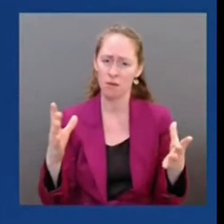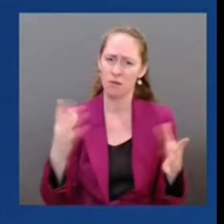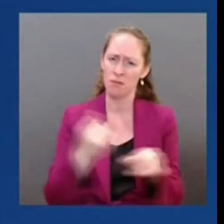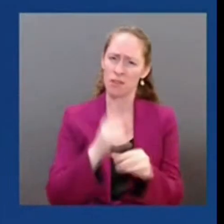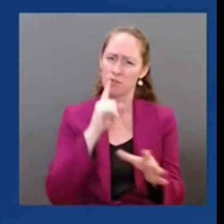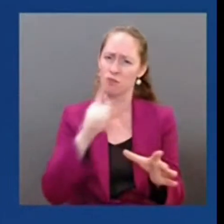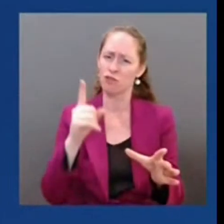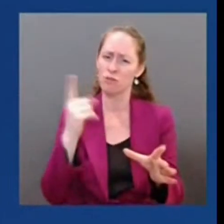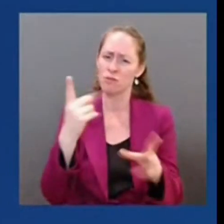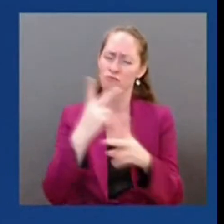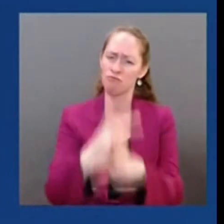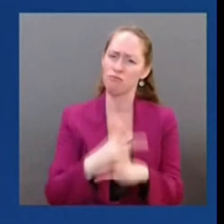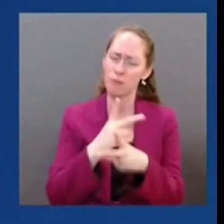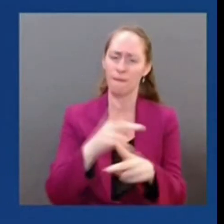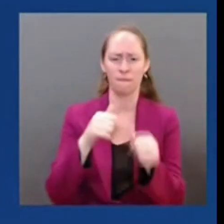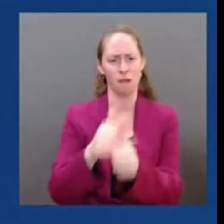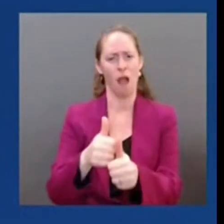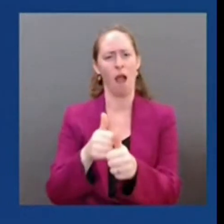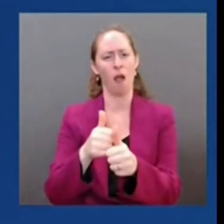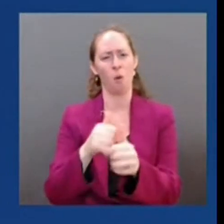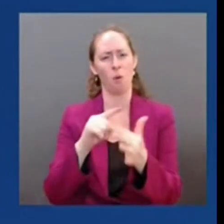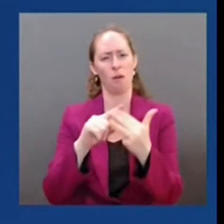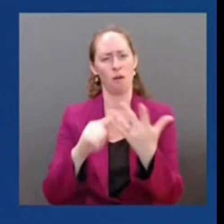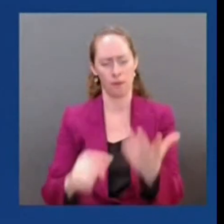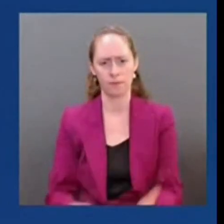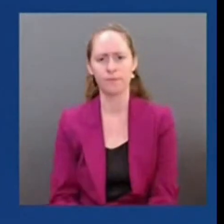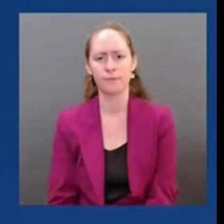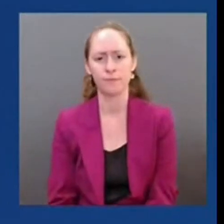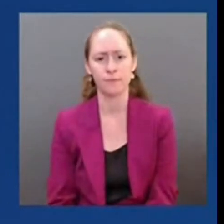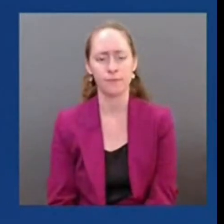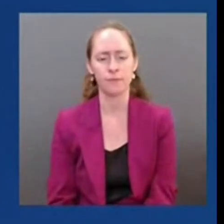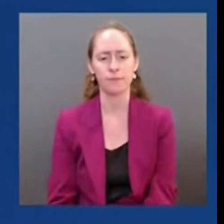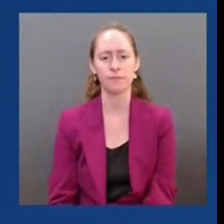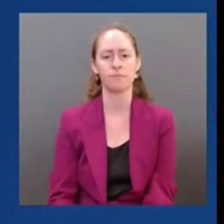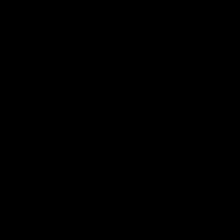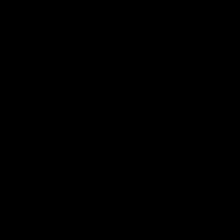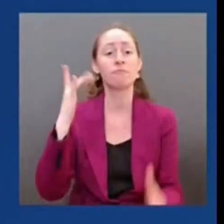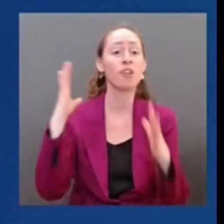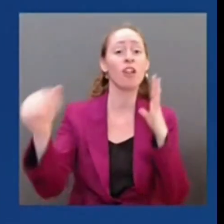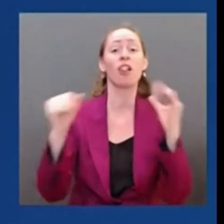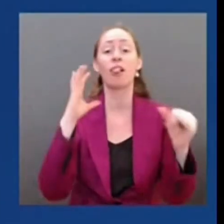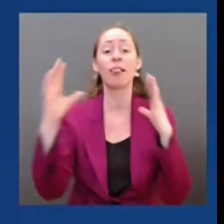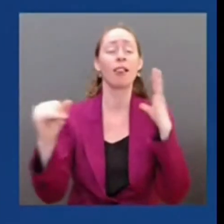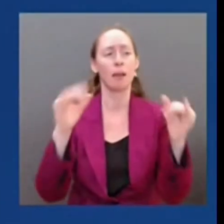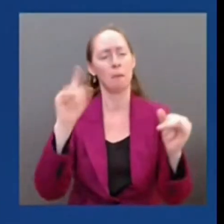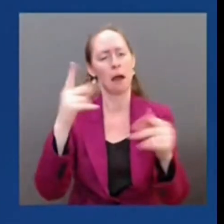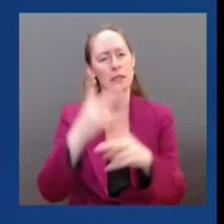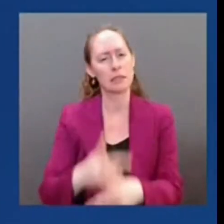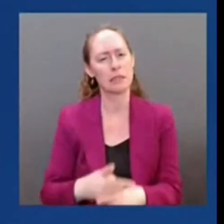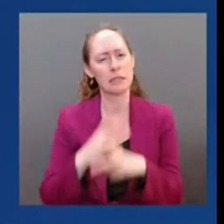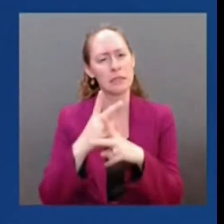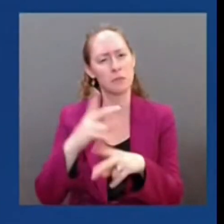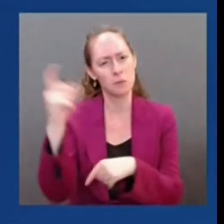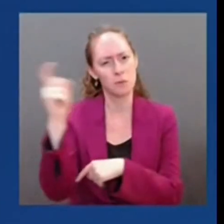SAFER ENVIRONMENT. AND SO WE WOULD ASK PEOPLE TO ENGAGE IN ALL OF THE ACTIVITIES THEY WANT TO ENGAGE IN, BUT TO DO SO WISELY.